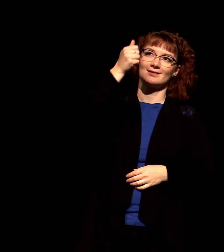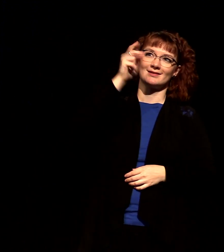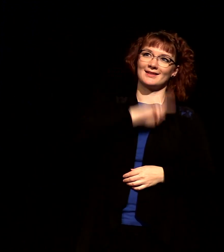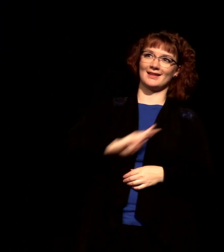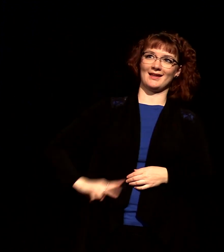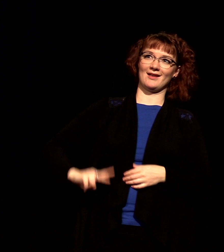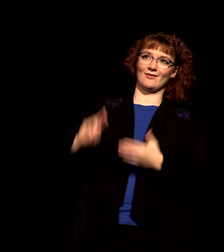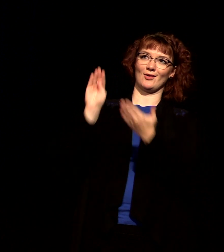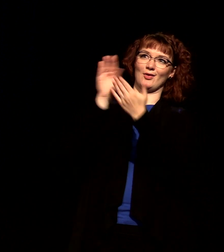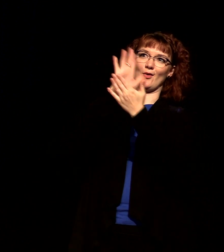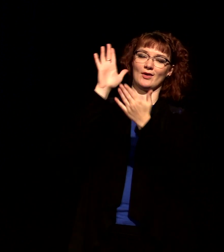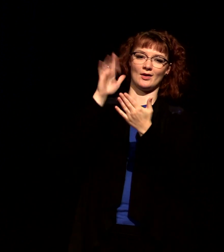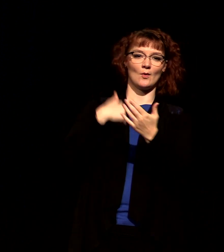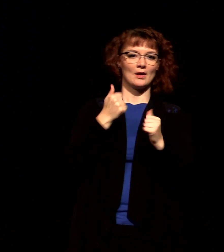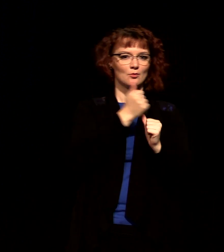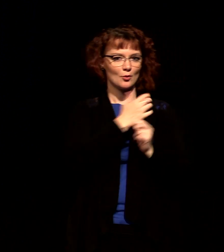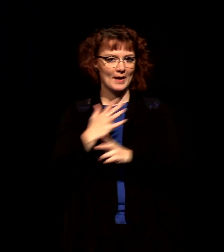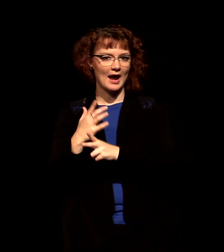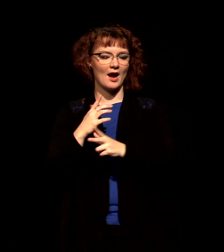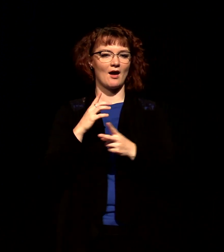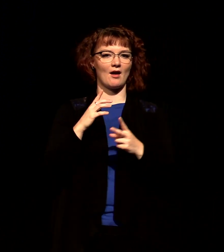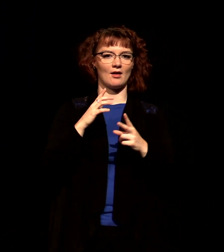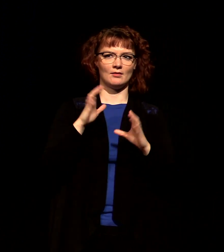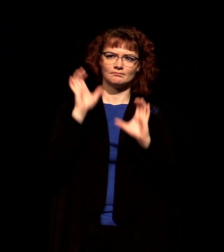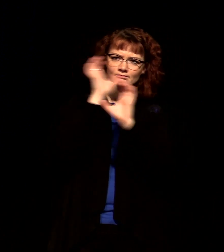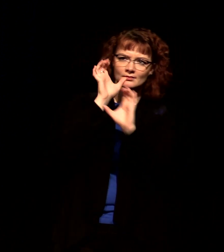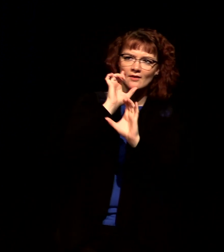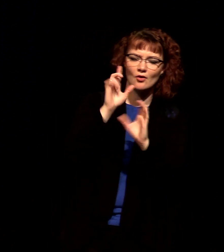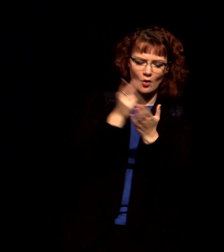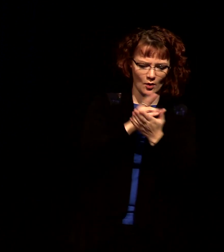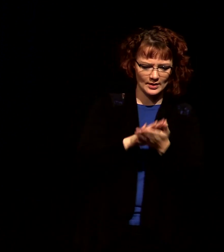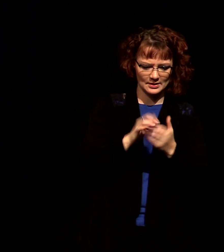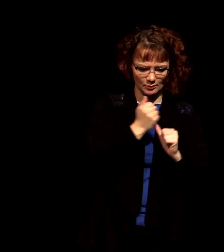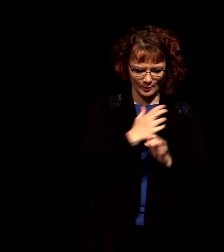prepare and we pursue holiness in our preparation, to see his